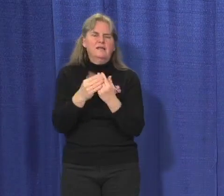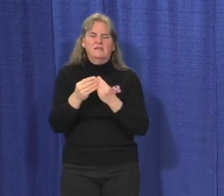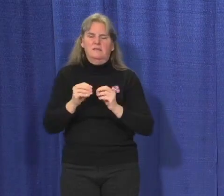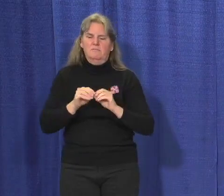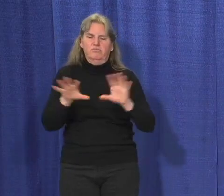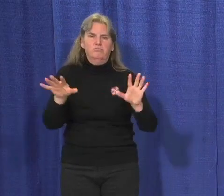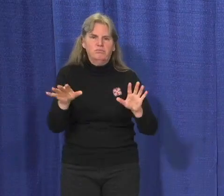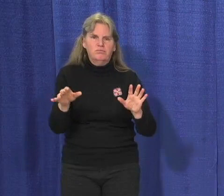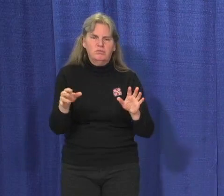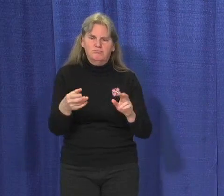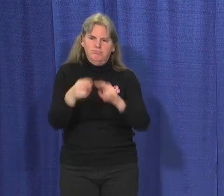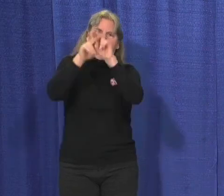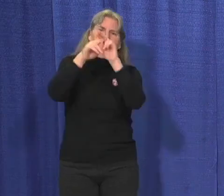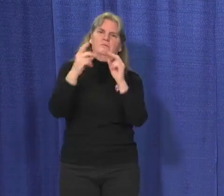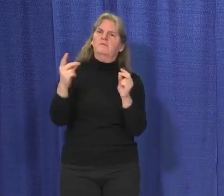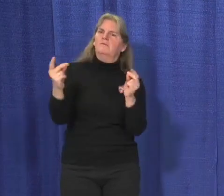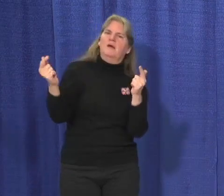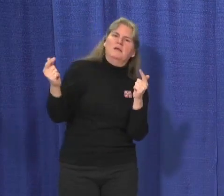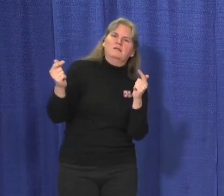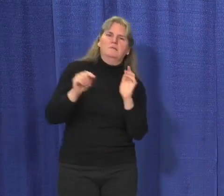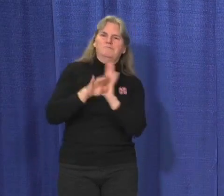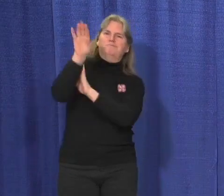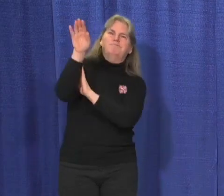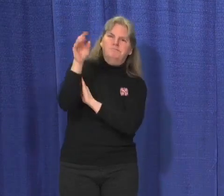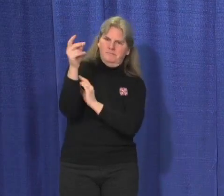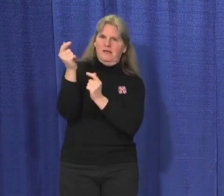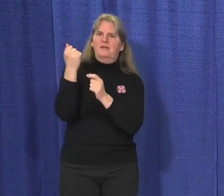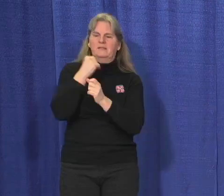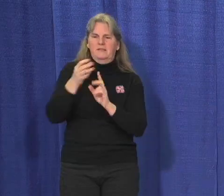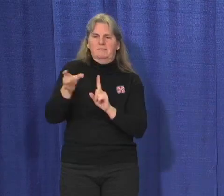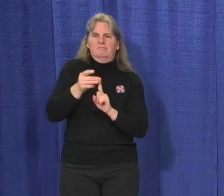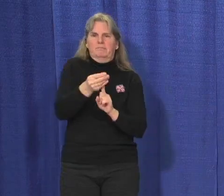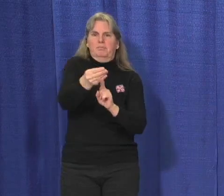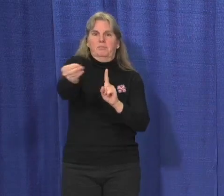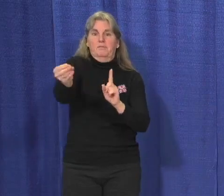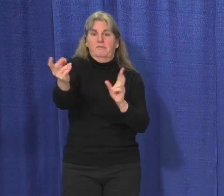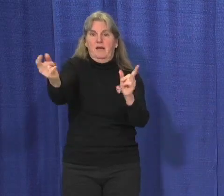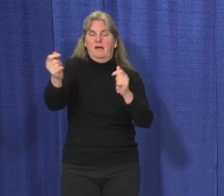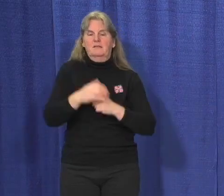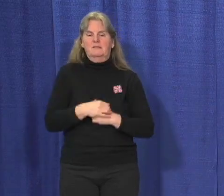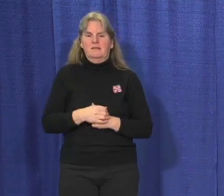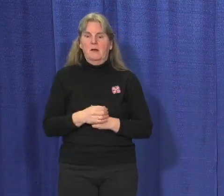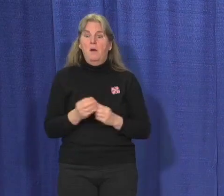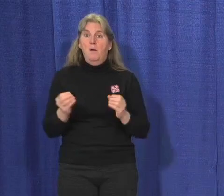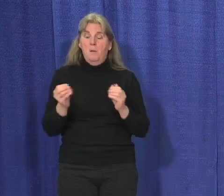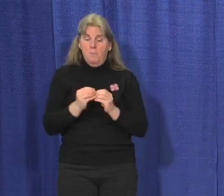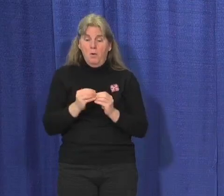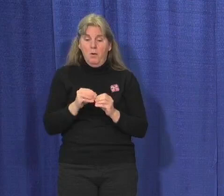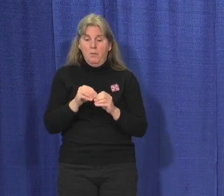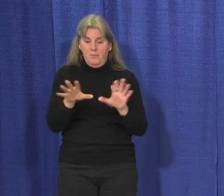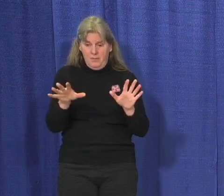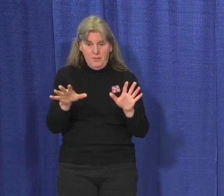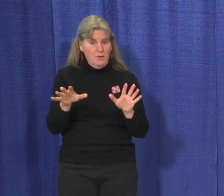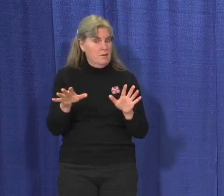easily sew case rates can rise much more quickly. Increased transmission means